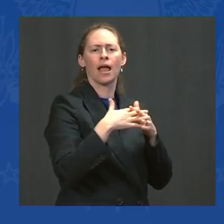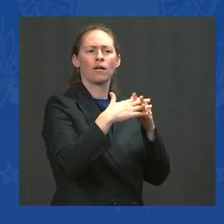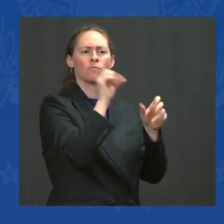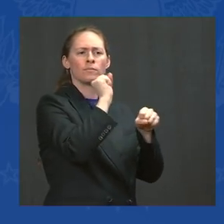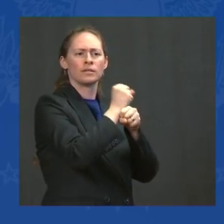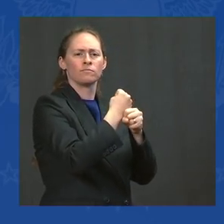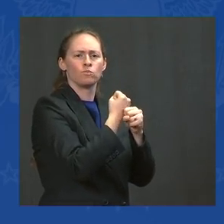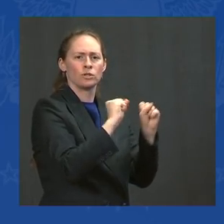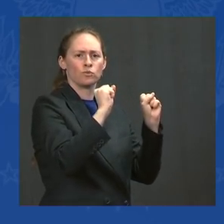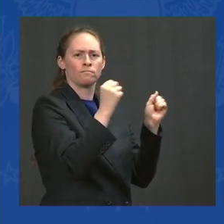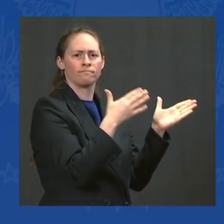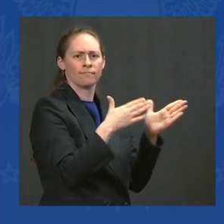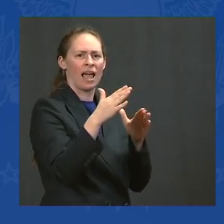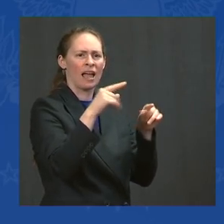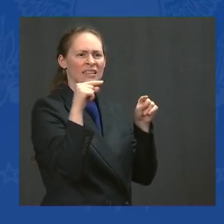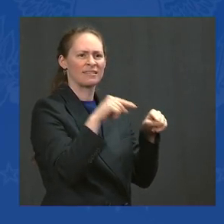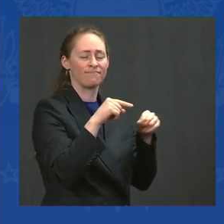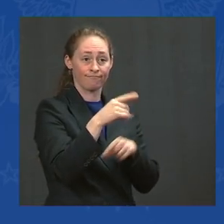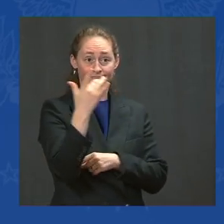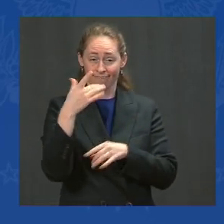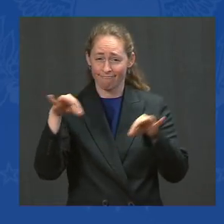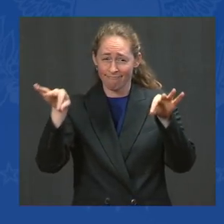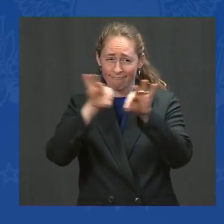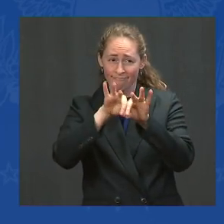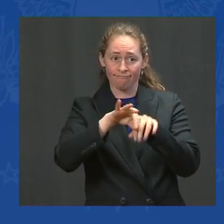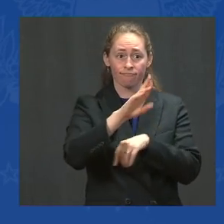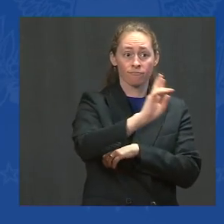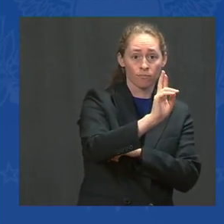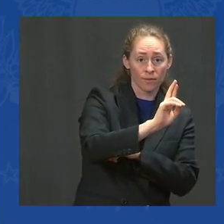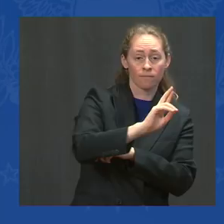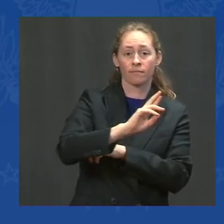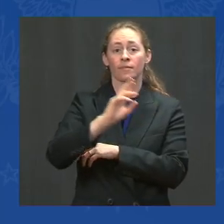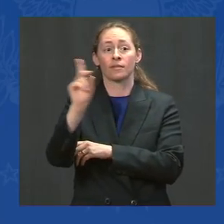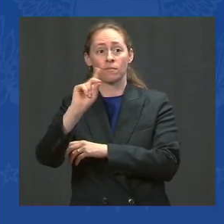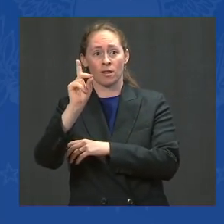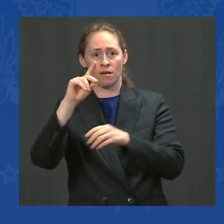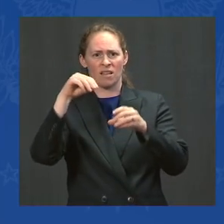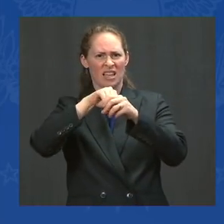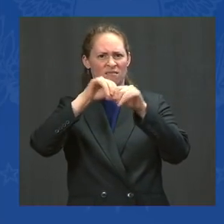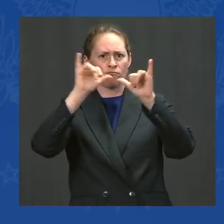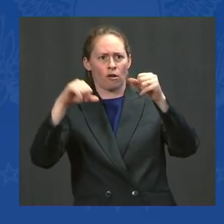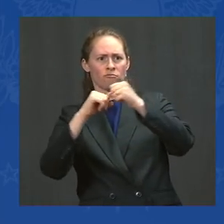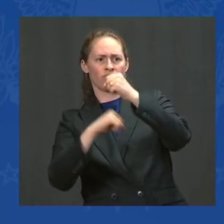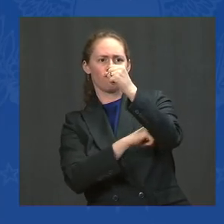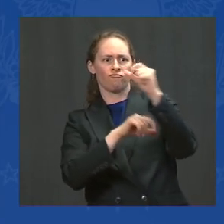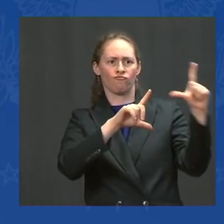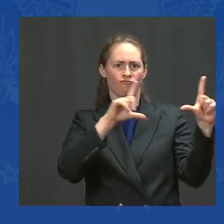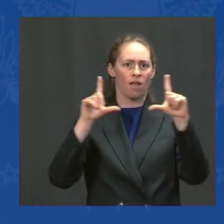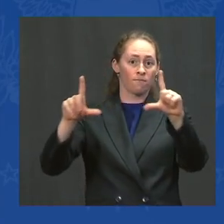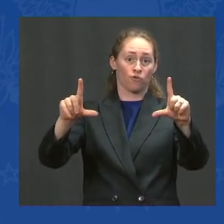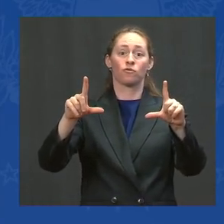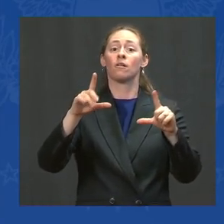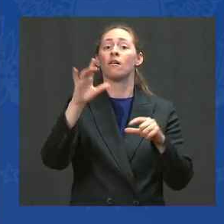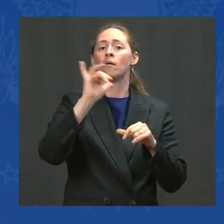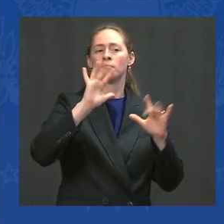of the Bipartisan Infrastructure Framework and my Build Back Better plan. Our economy has come a long way over the last six months.